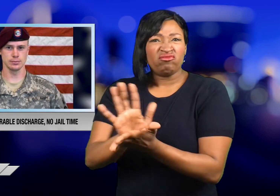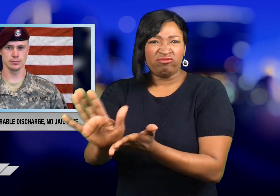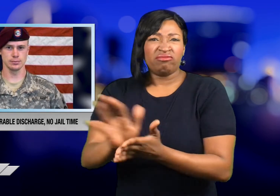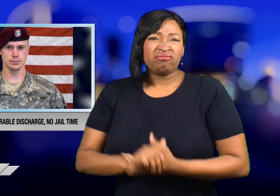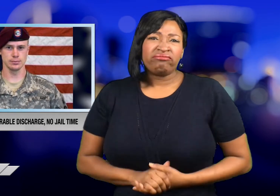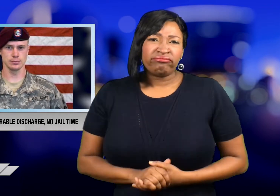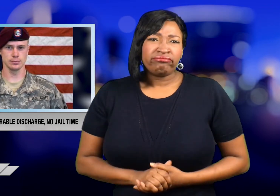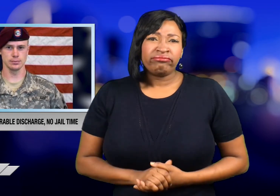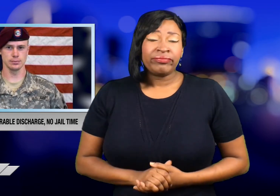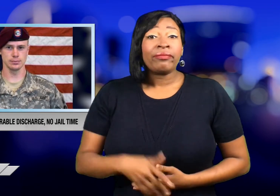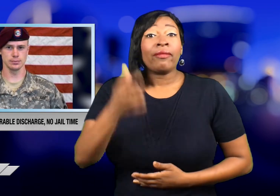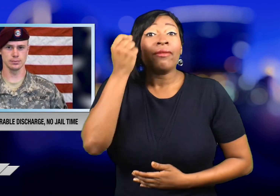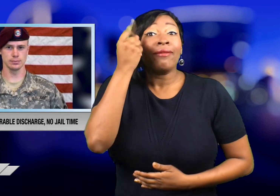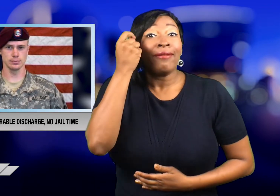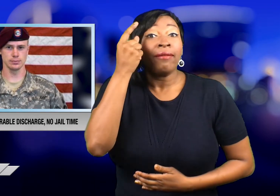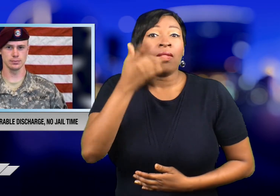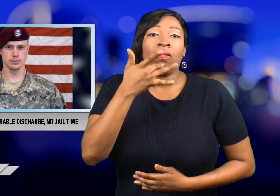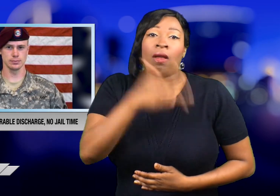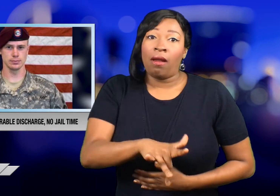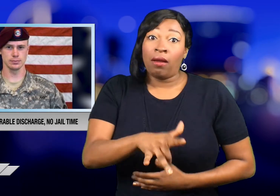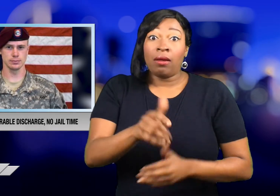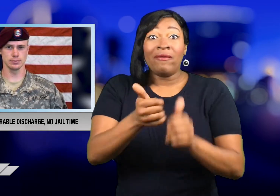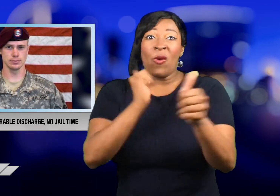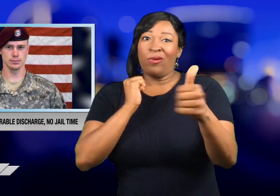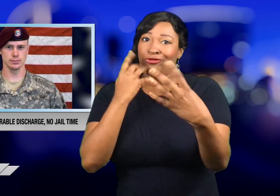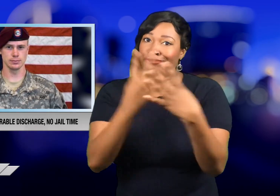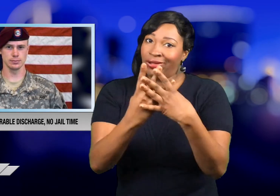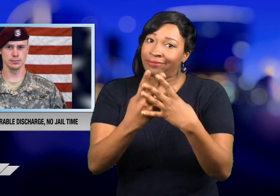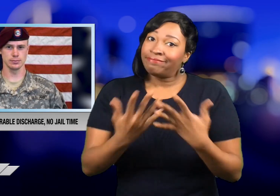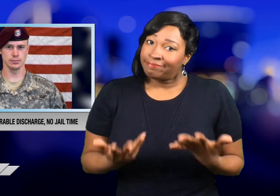but avoided jail time.